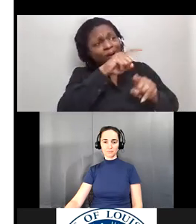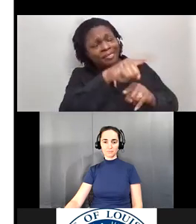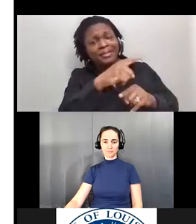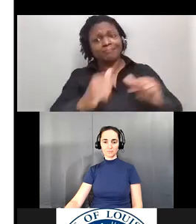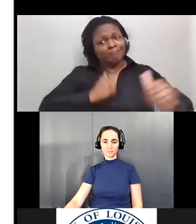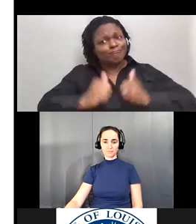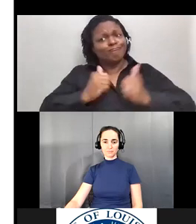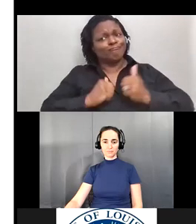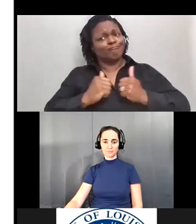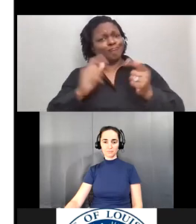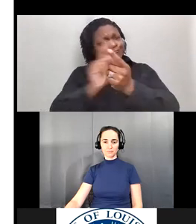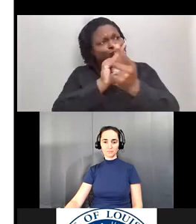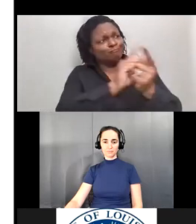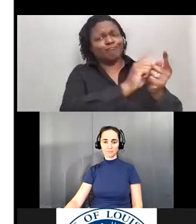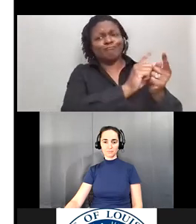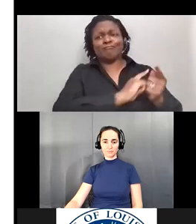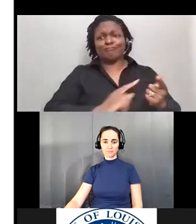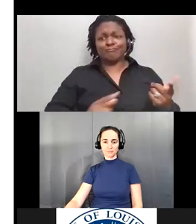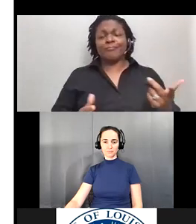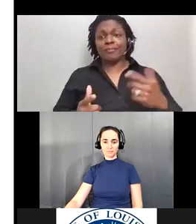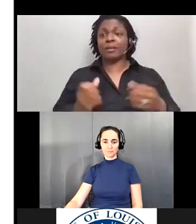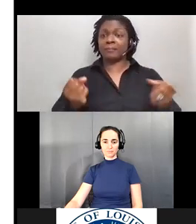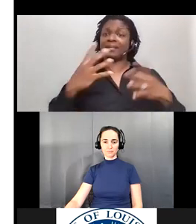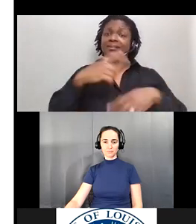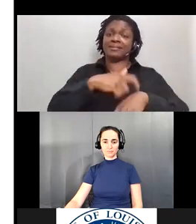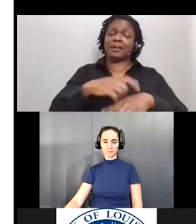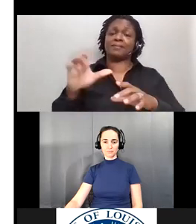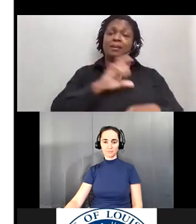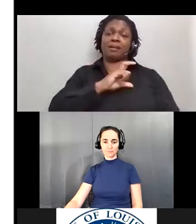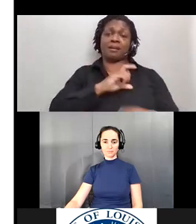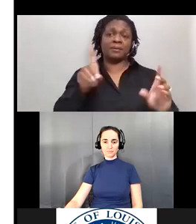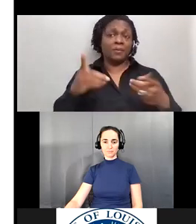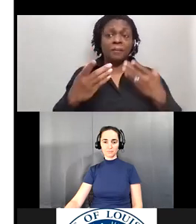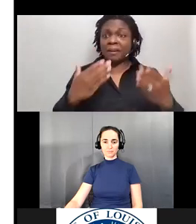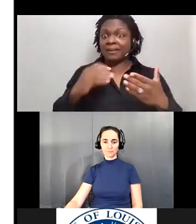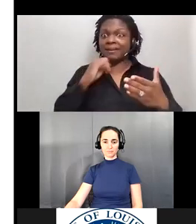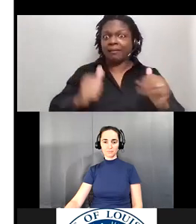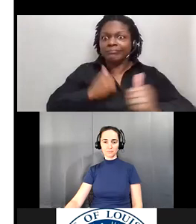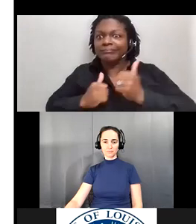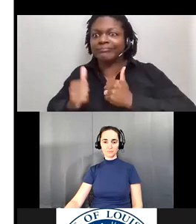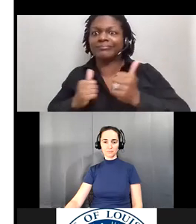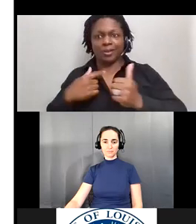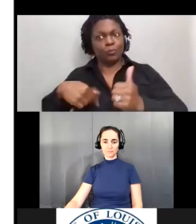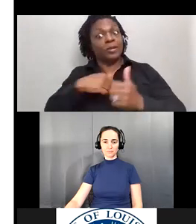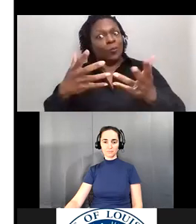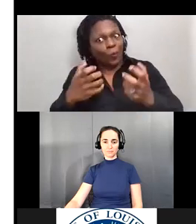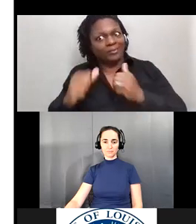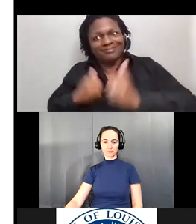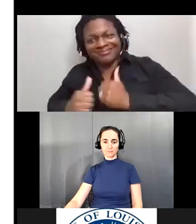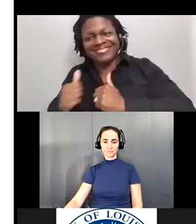16:09:58 A lot of times police departments. They may not be proactive in this we want them to be. 16:10:03 But if they're not doing it, you